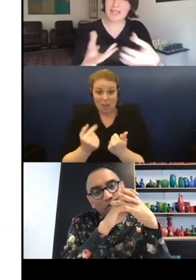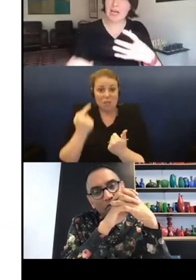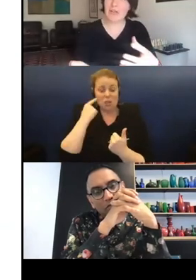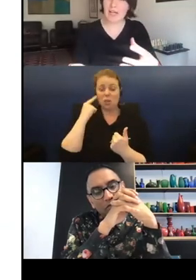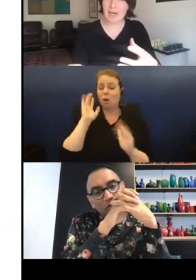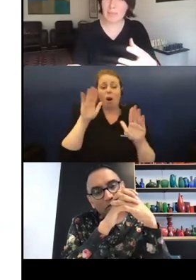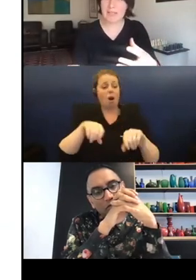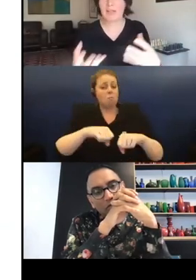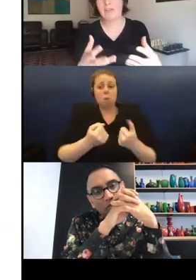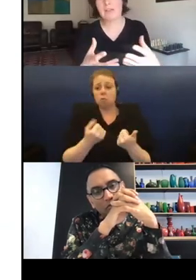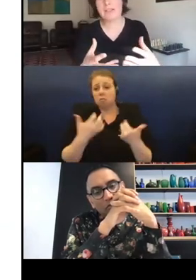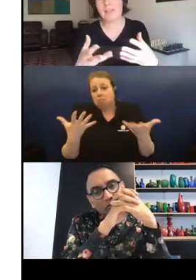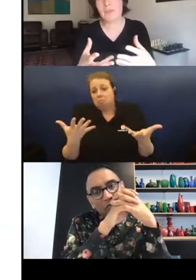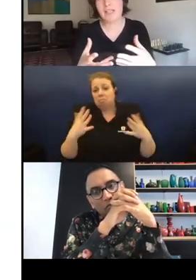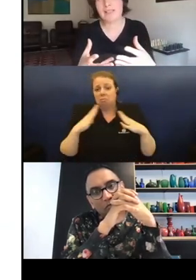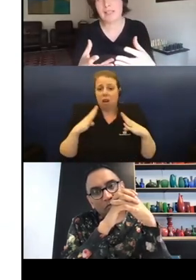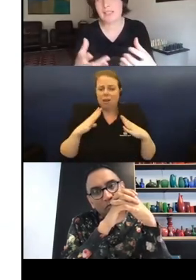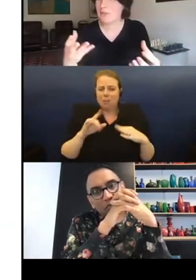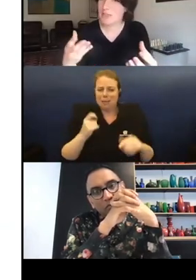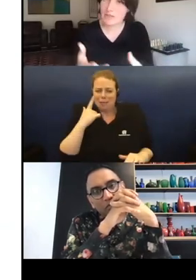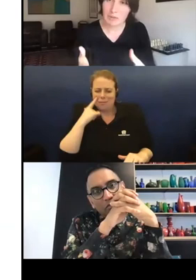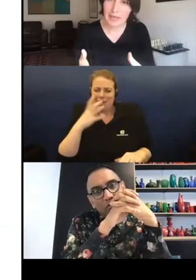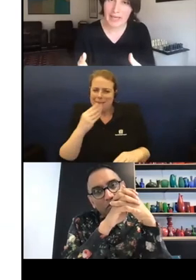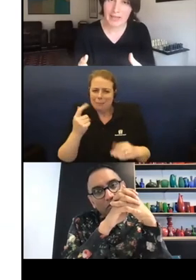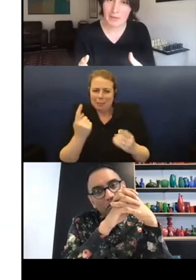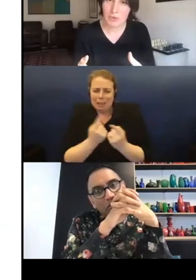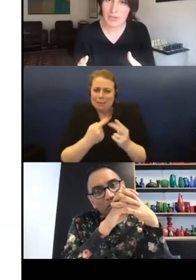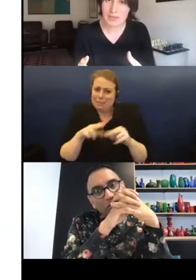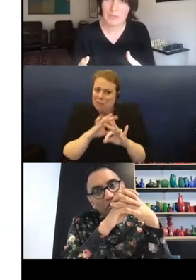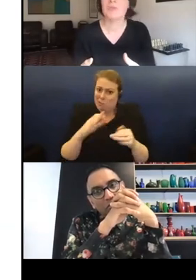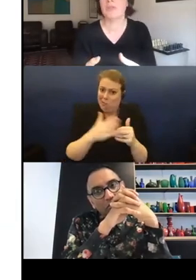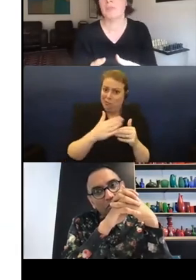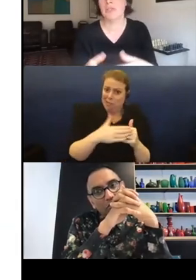they are but then i found some things that if i didn't repair they would just absolutely be lost